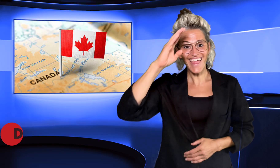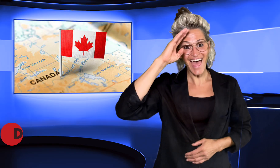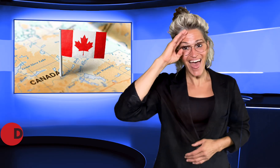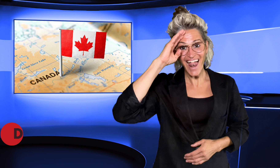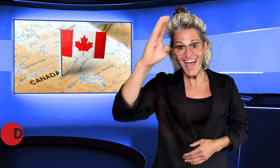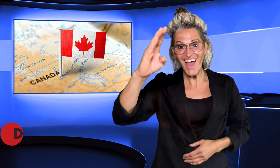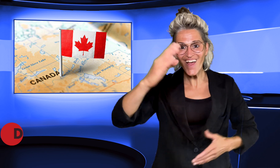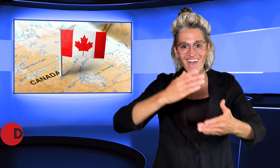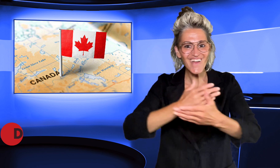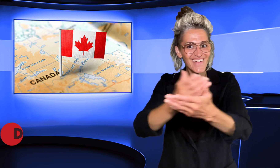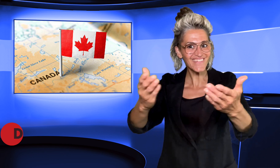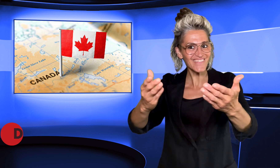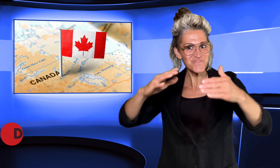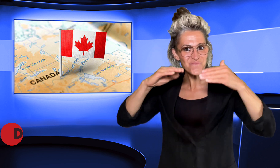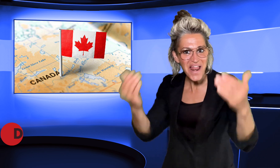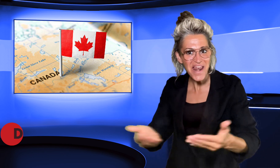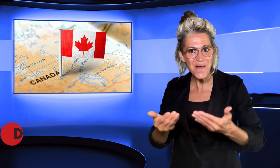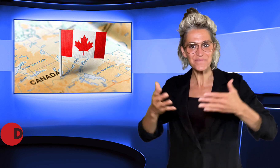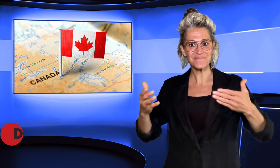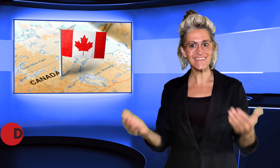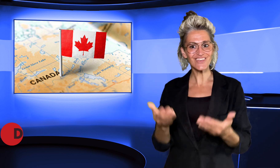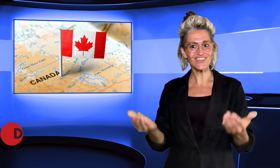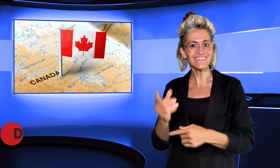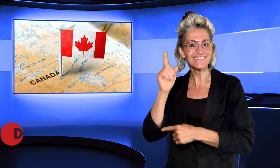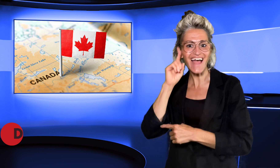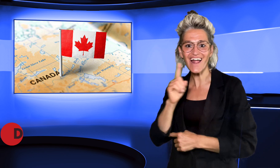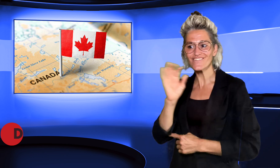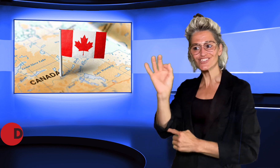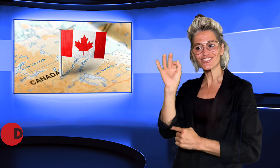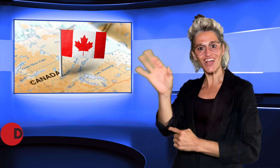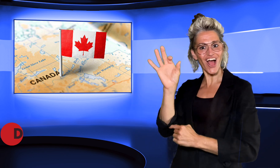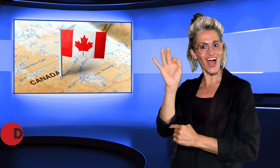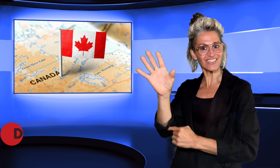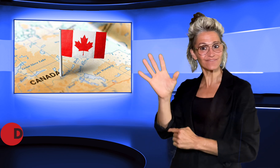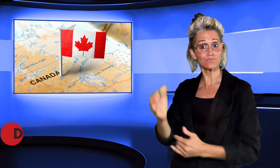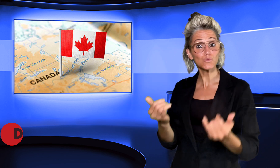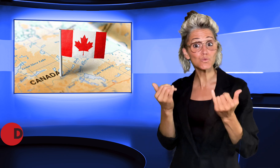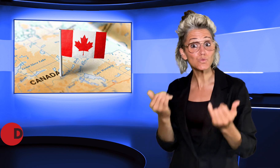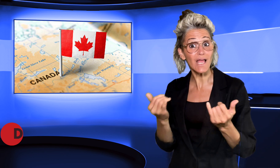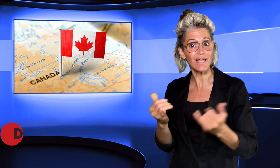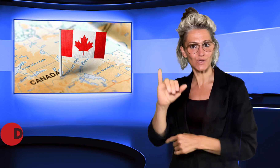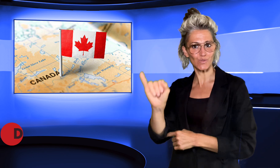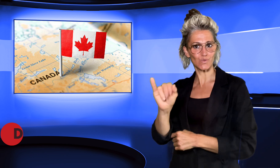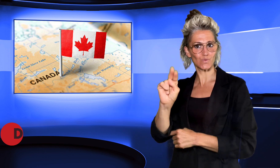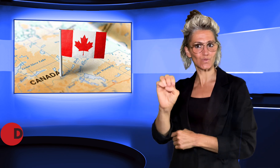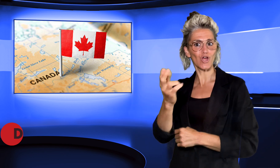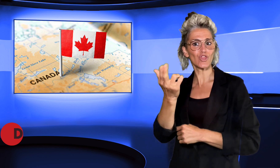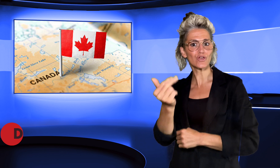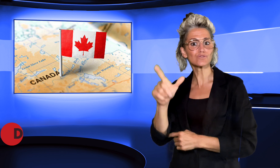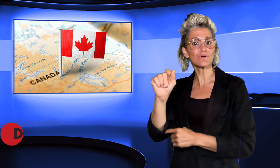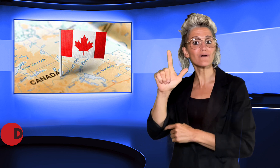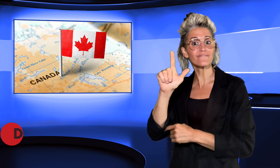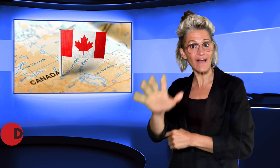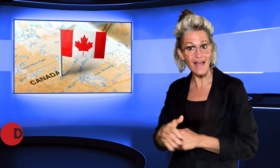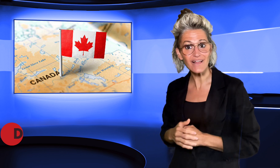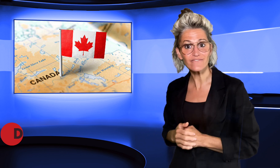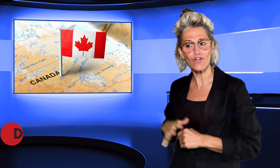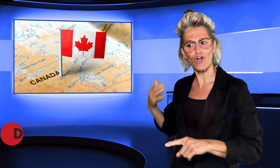Hello! This is DeafDots, 13 June 2025.